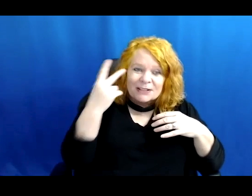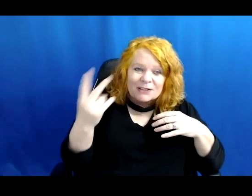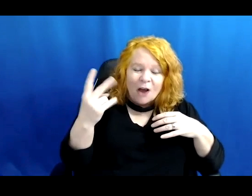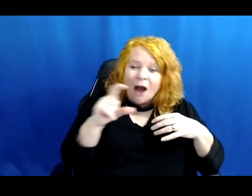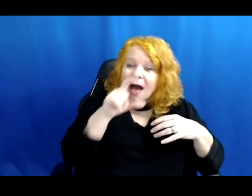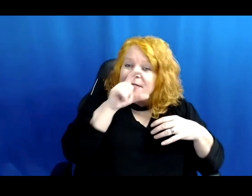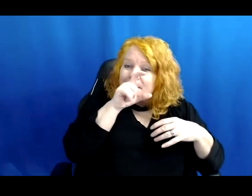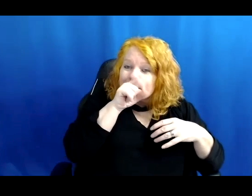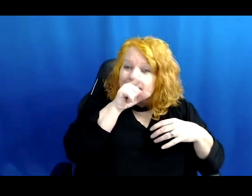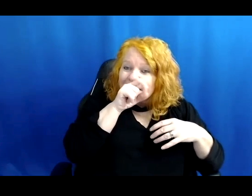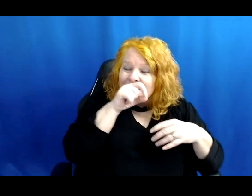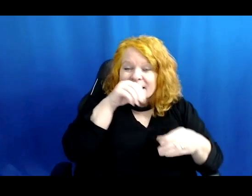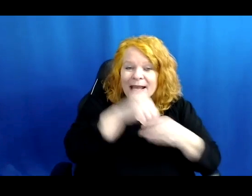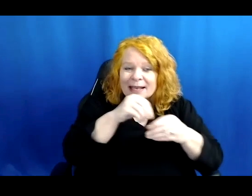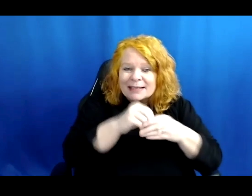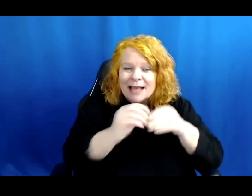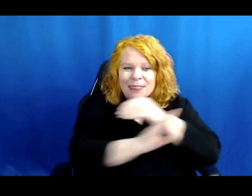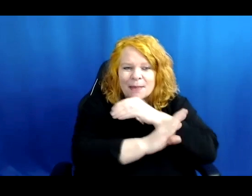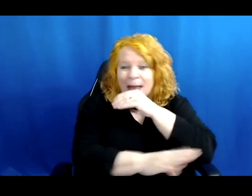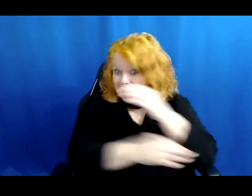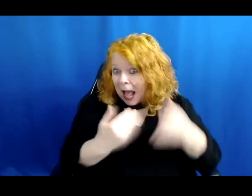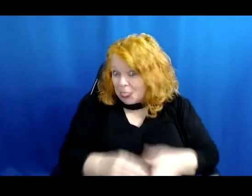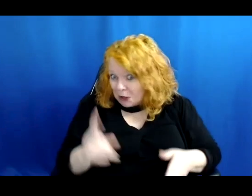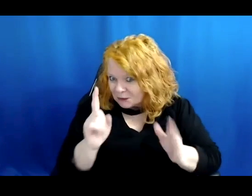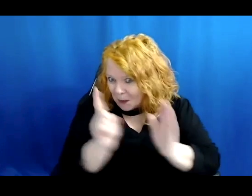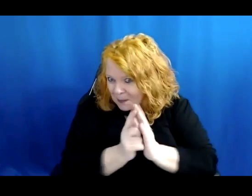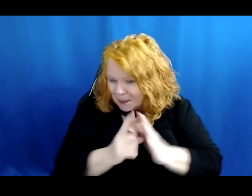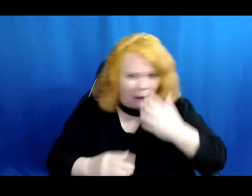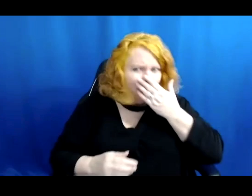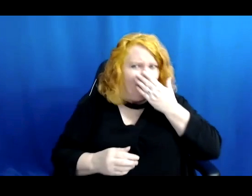minute… there he is! I nearly lost my parrot then, but I found